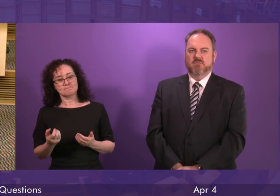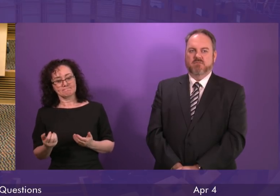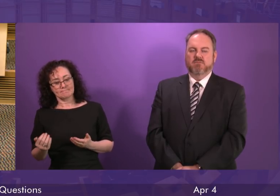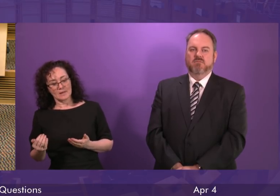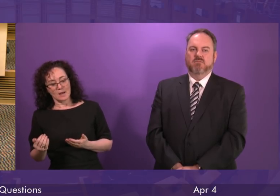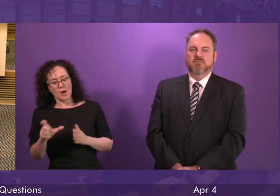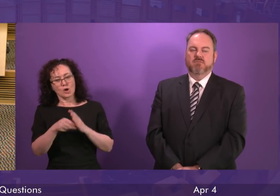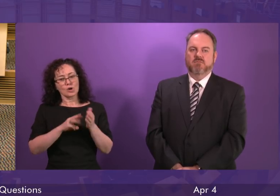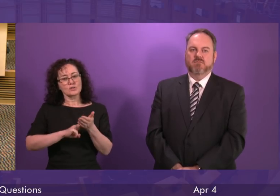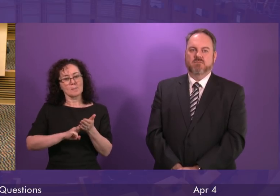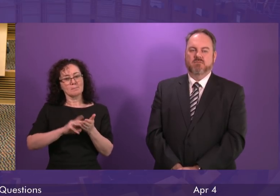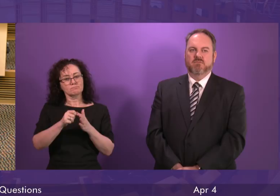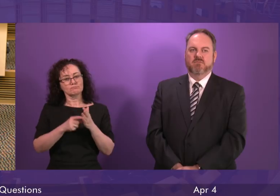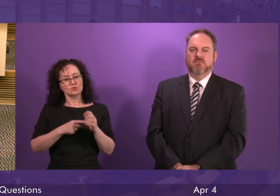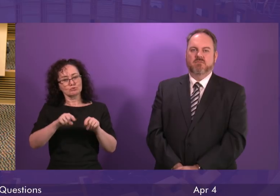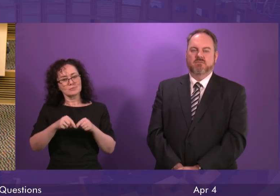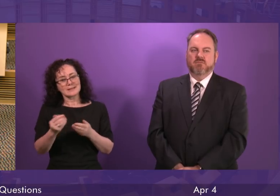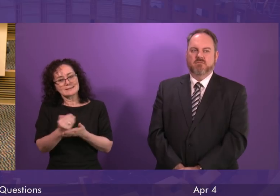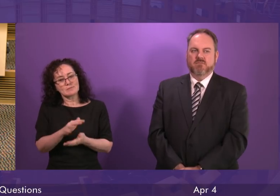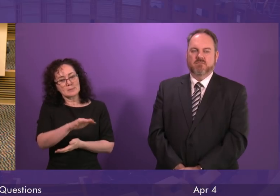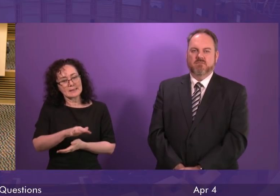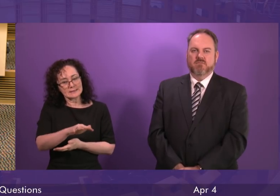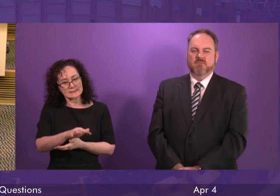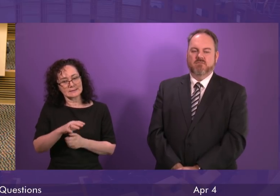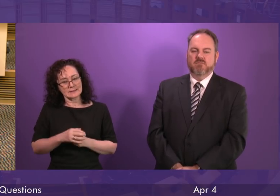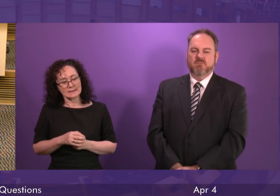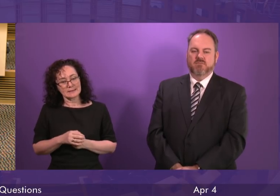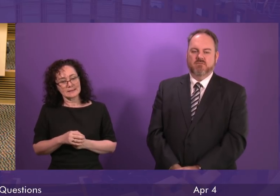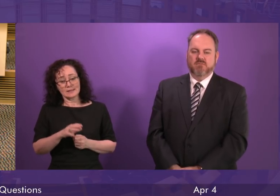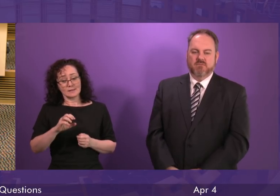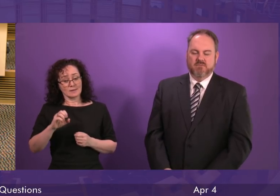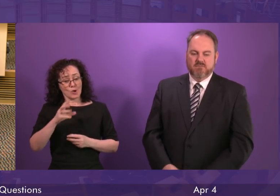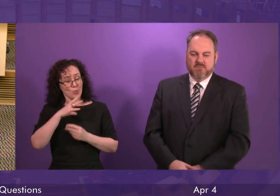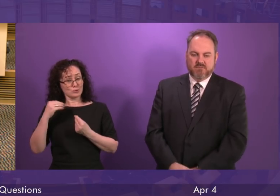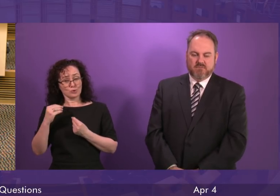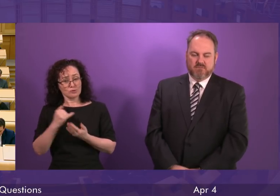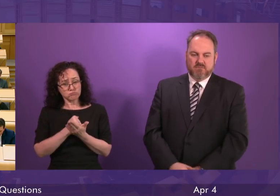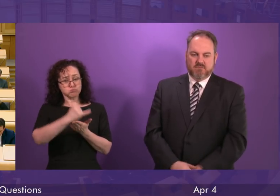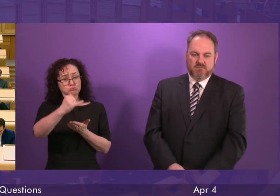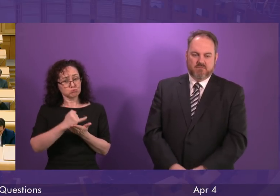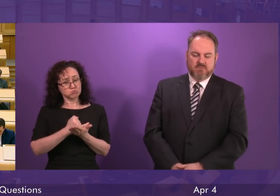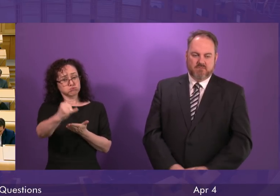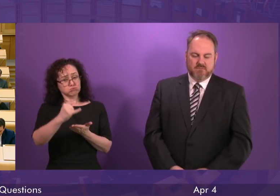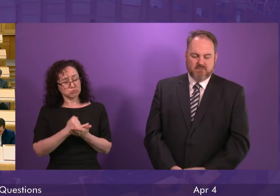in a seemingly knee-jerk way, have set their face completely against that approach, but